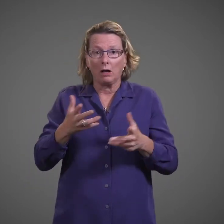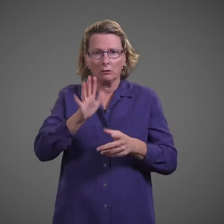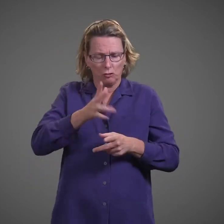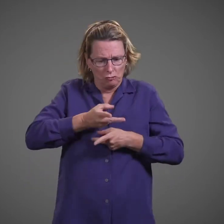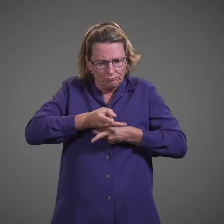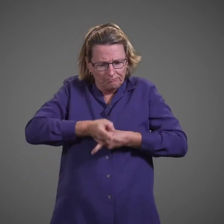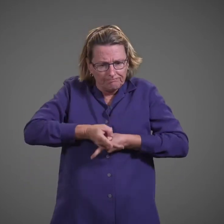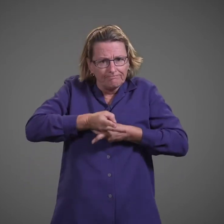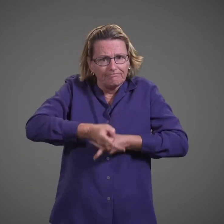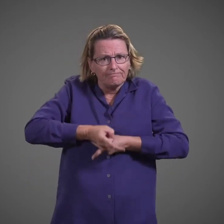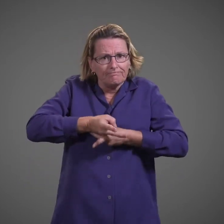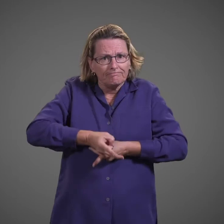How you care for the injury.